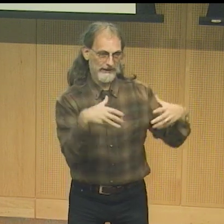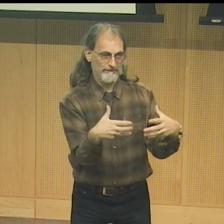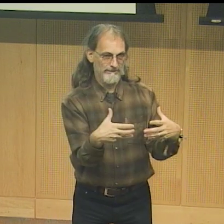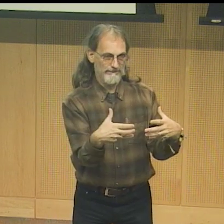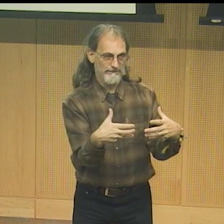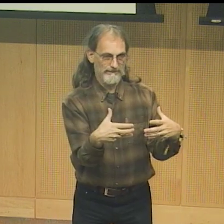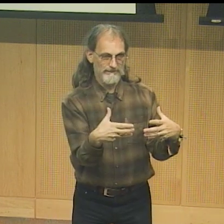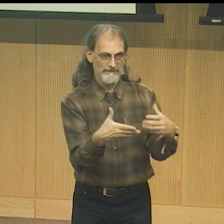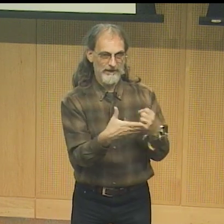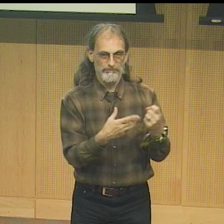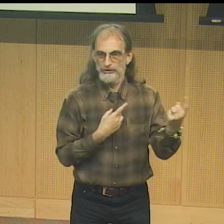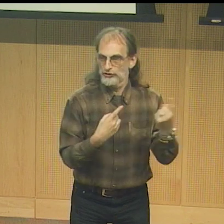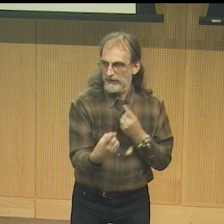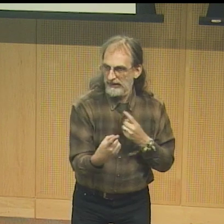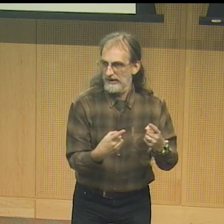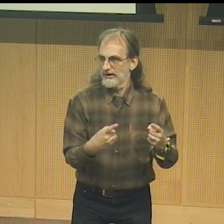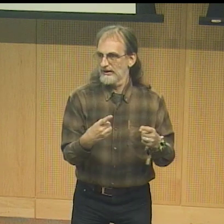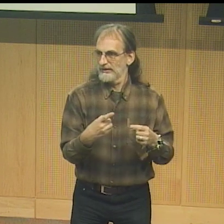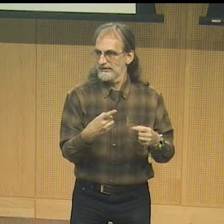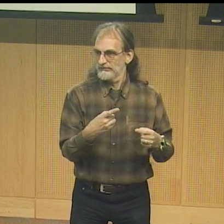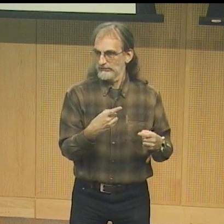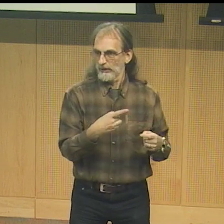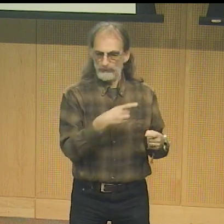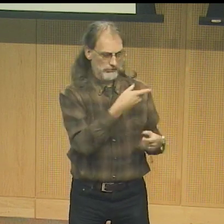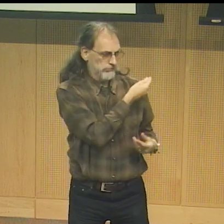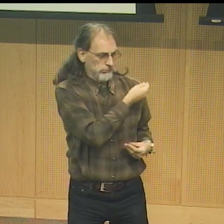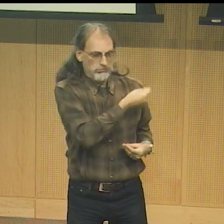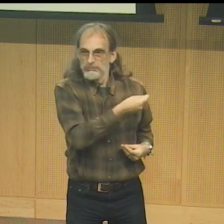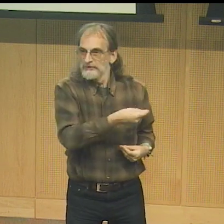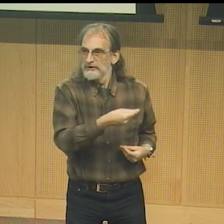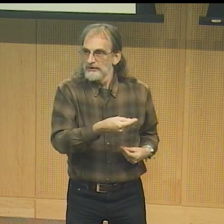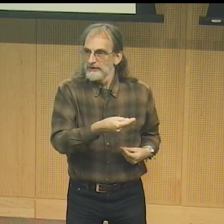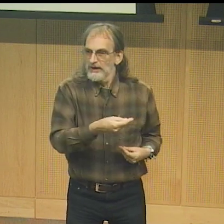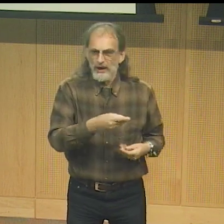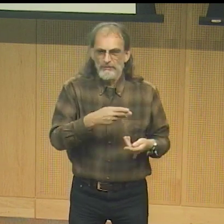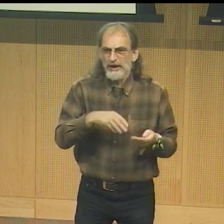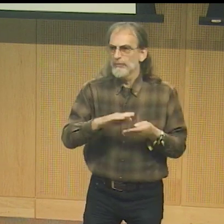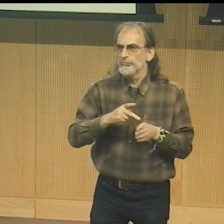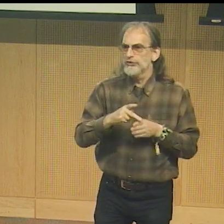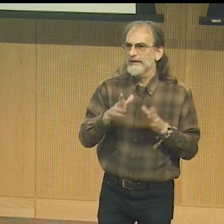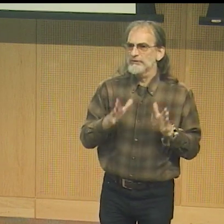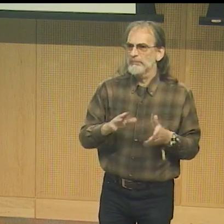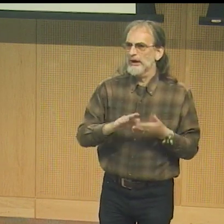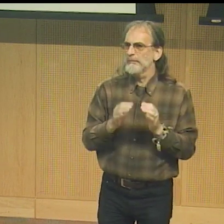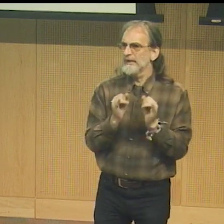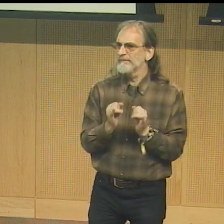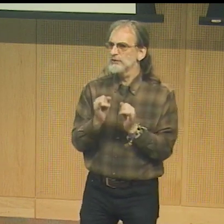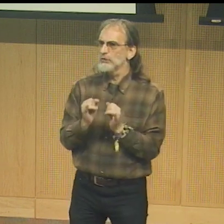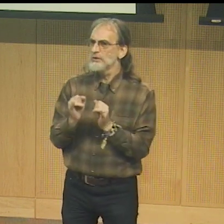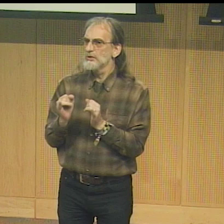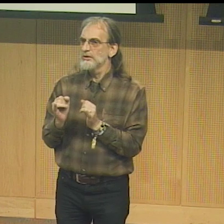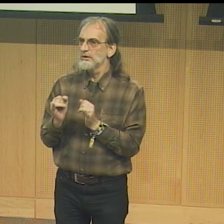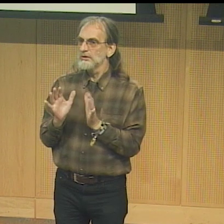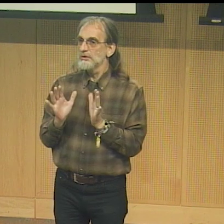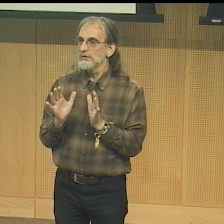yet simultaneously come together as groups to share their knowledge, preserve their knowledge,